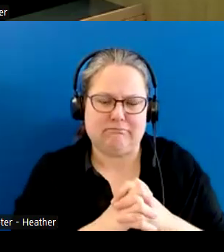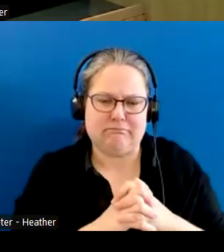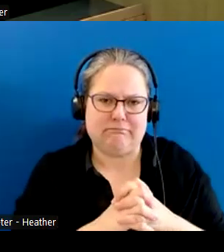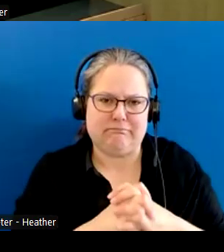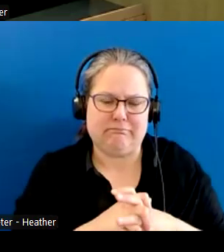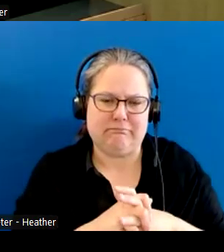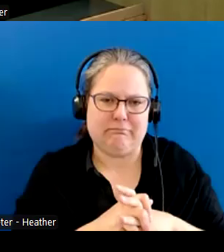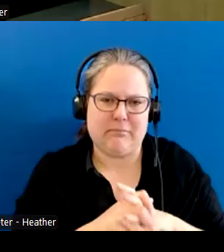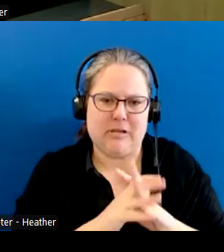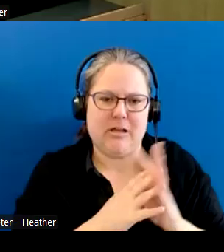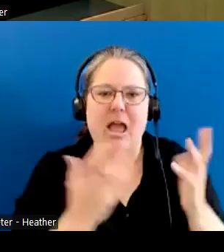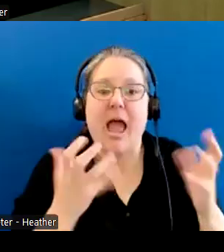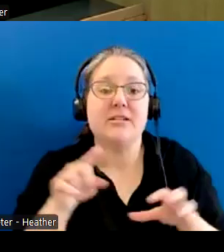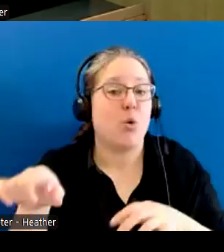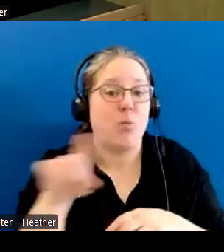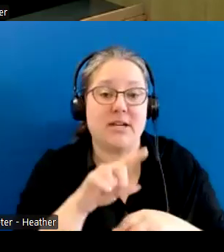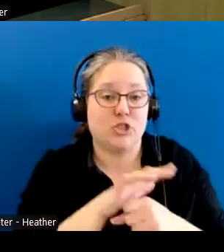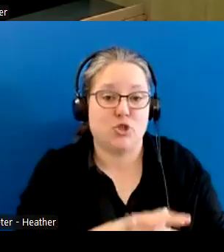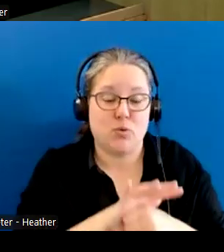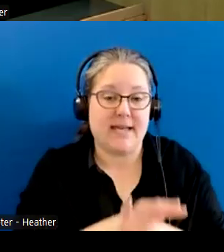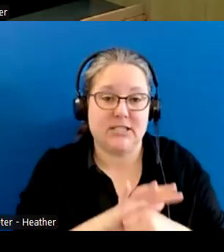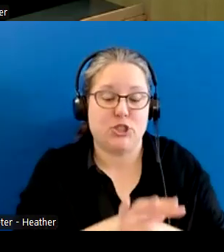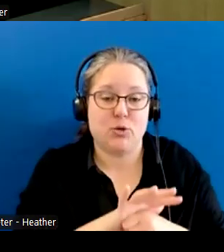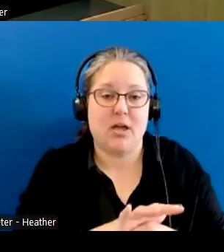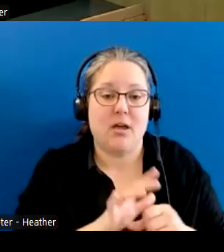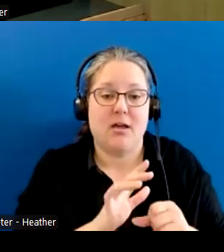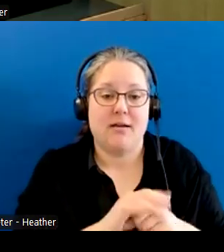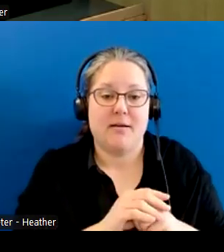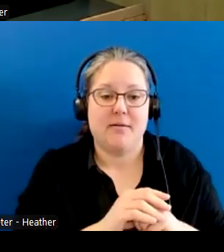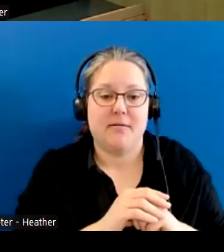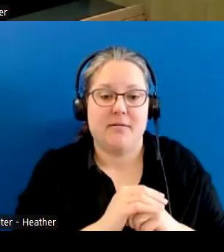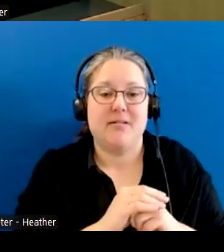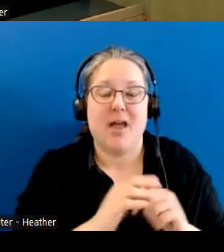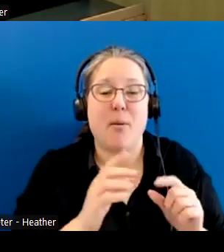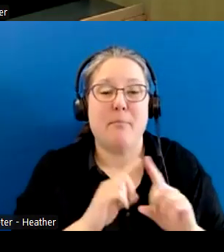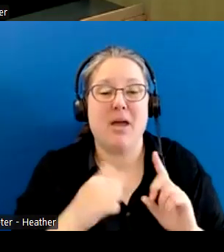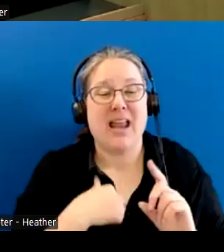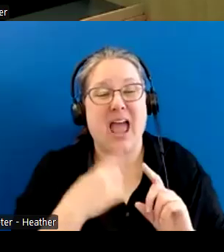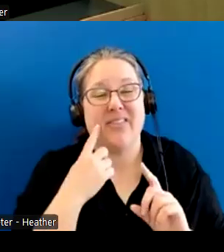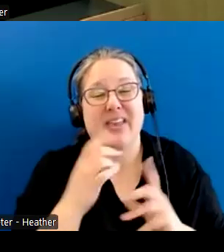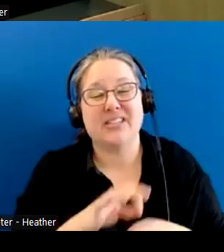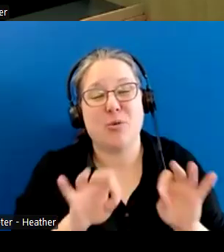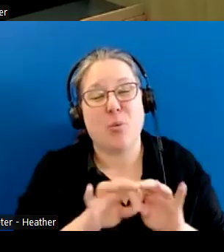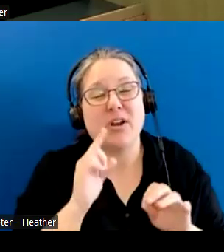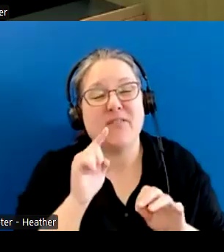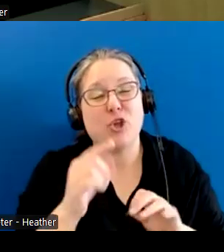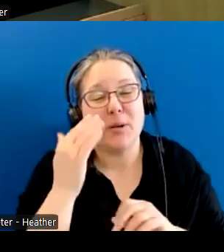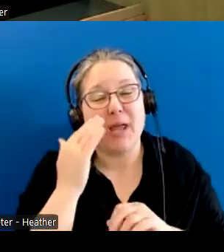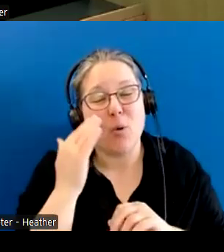all um uh stressed out but I just I do think it's imp I do think it's important for you to be aware